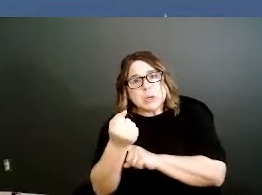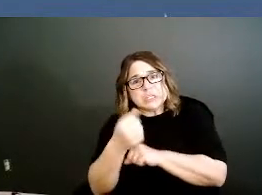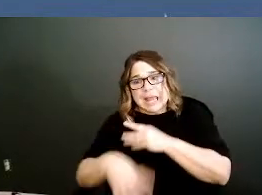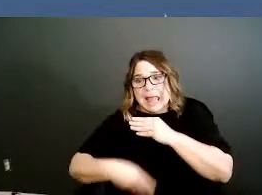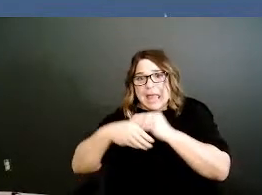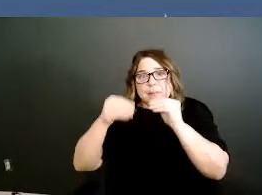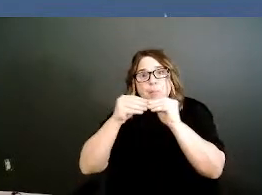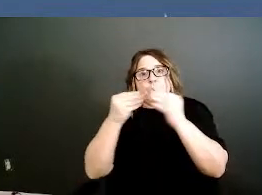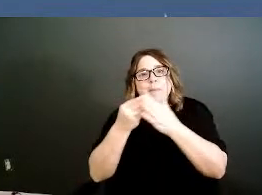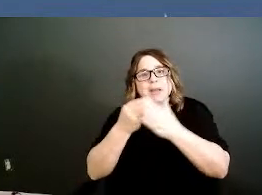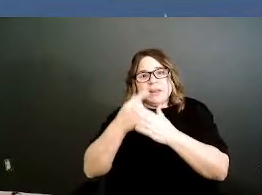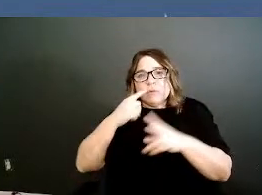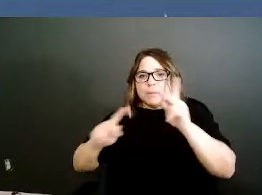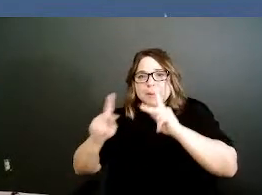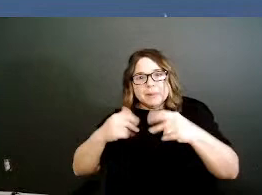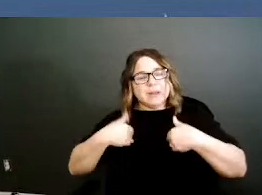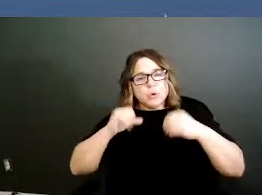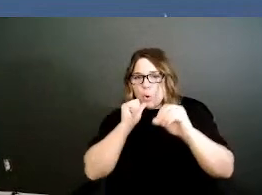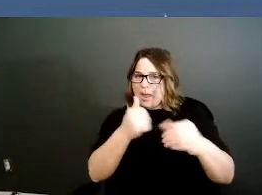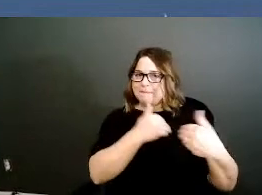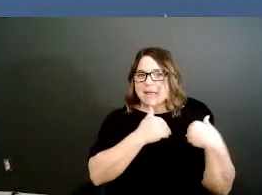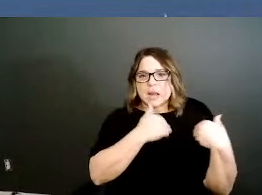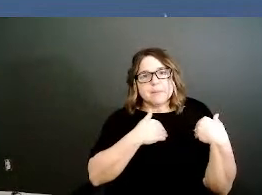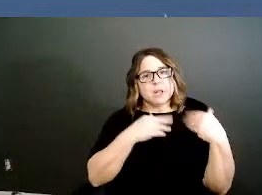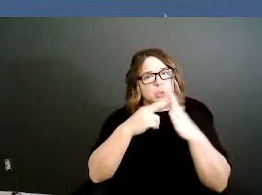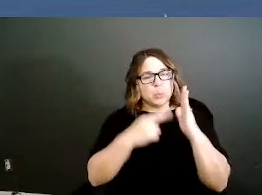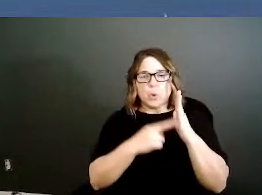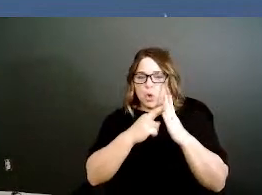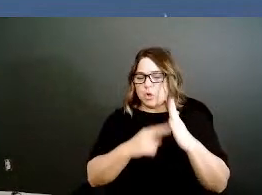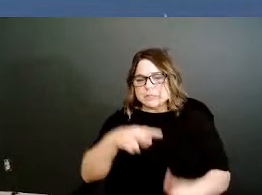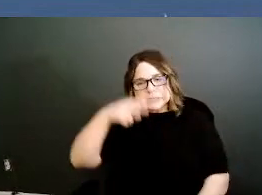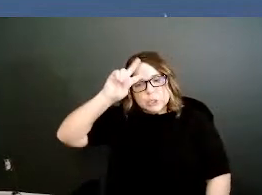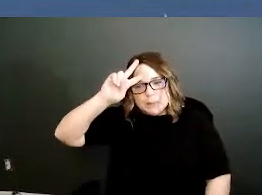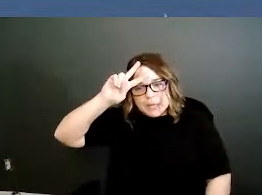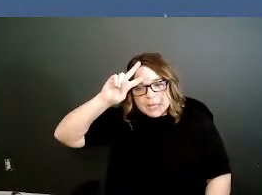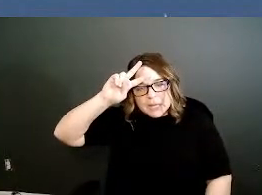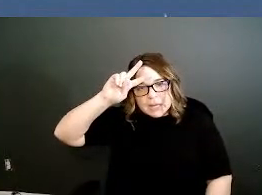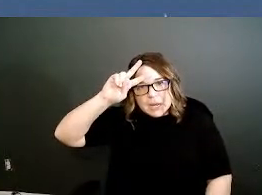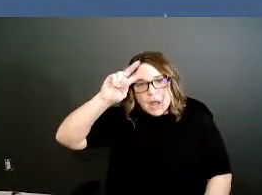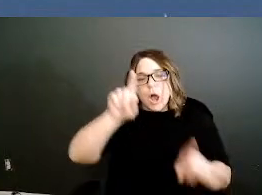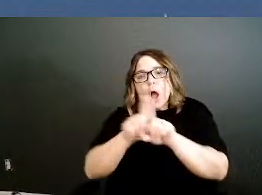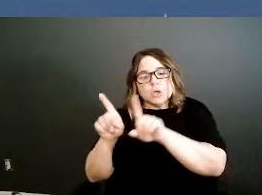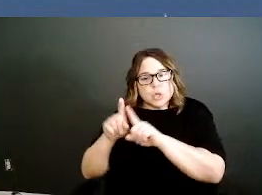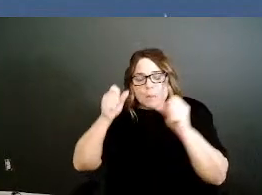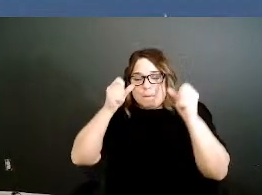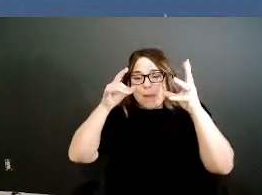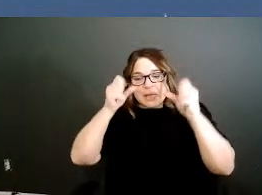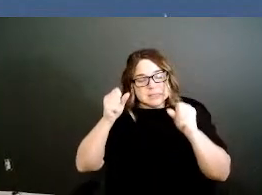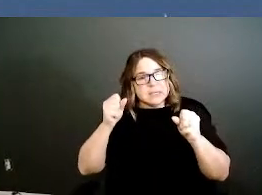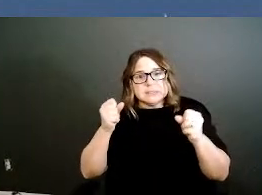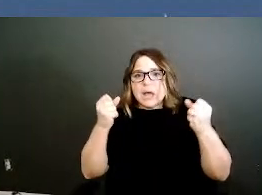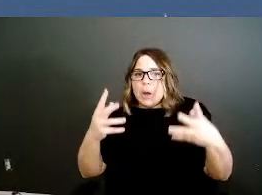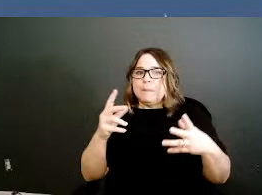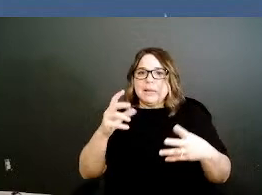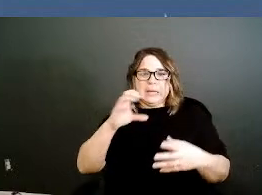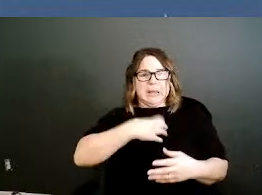NO DISCIPLINE UNQUOTE. I'VE ALSO SEEN I AM IMAGINES OF POLICE OFFICERS COVERING UP THEIR BADGE NUMBER DURING PROTESTS. DOES THAT SOUND LIKE A GROUP OF PEOPLE WHO DESERVE MORE